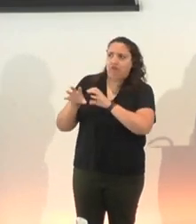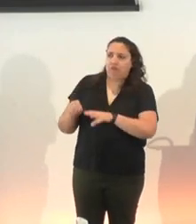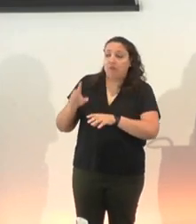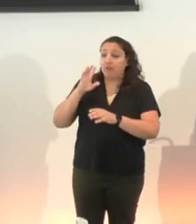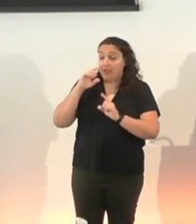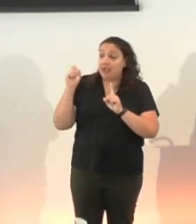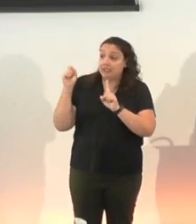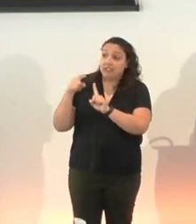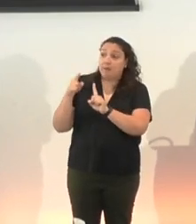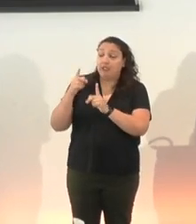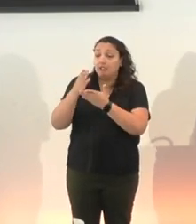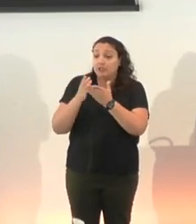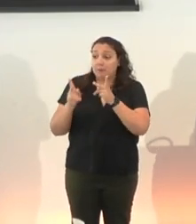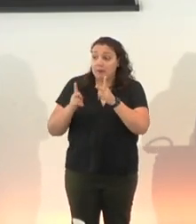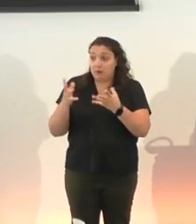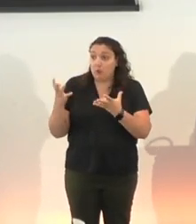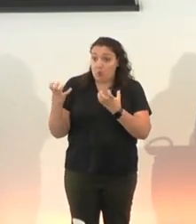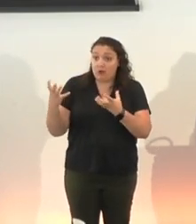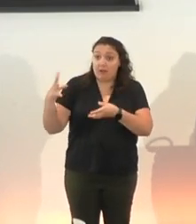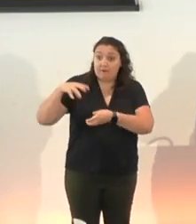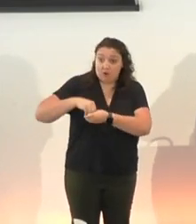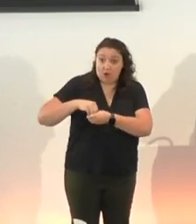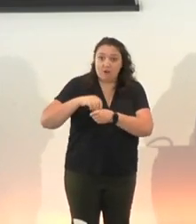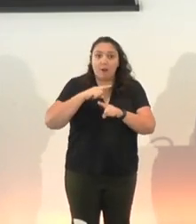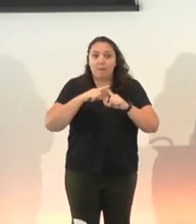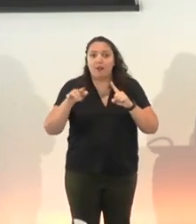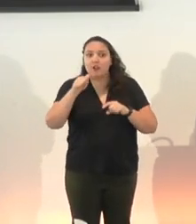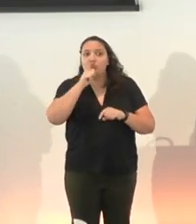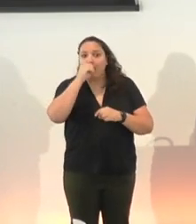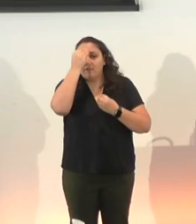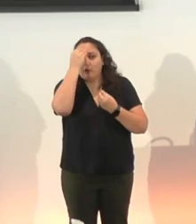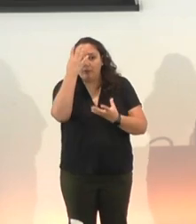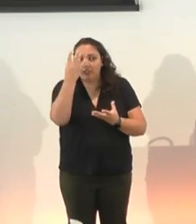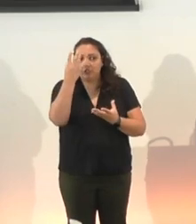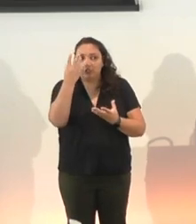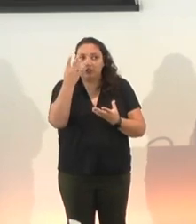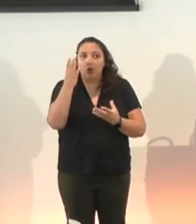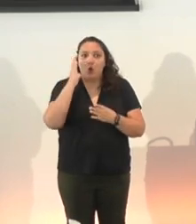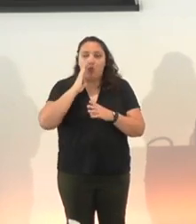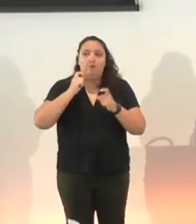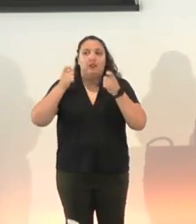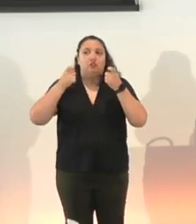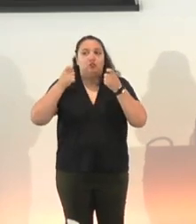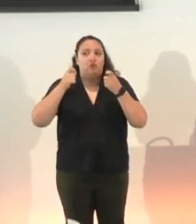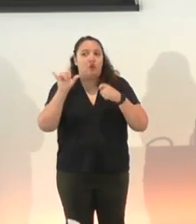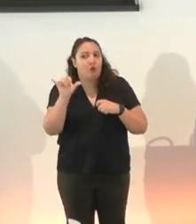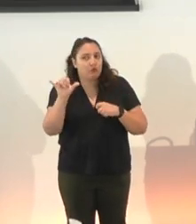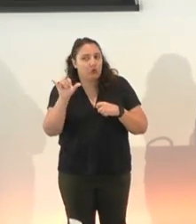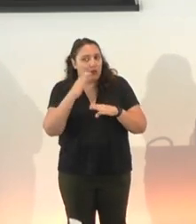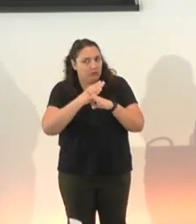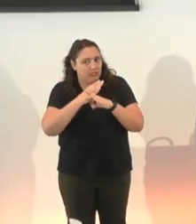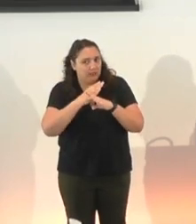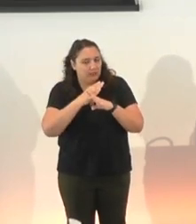be involved and their private information is controllable and protected. I think that is a